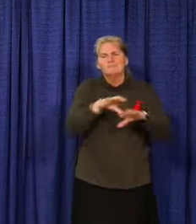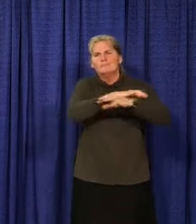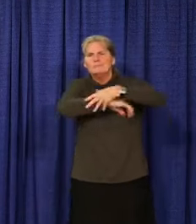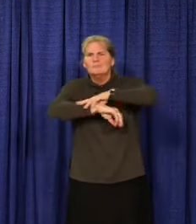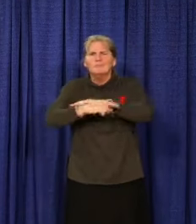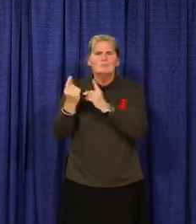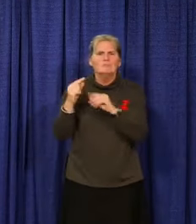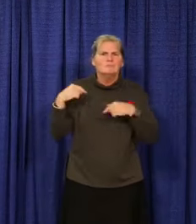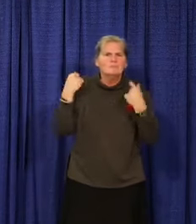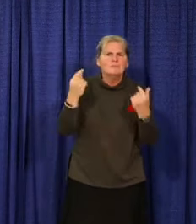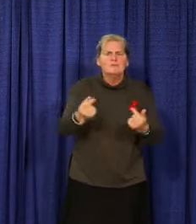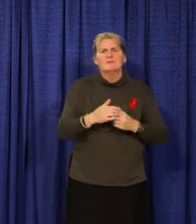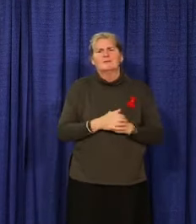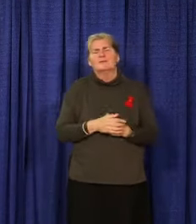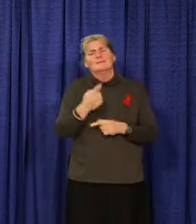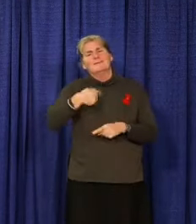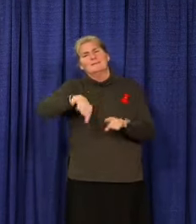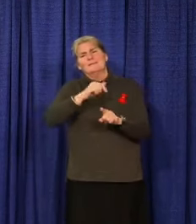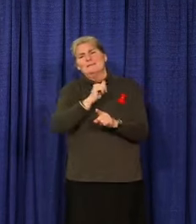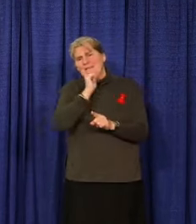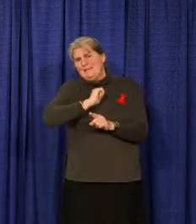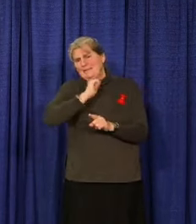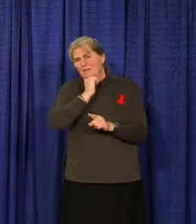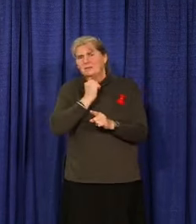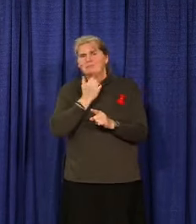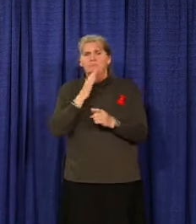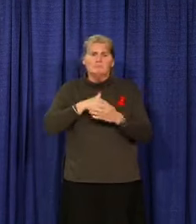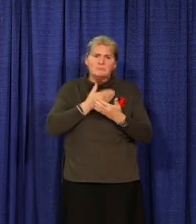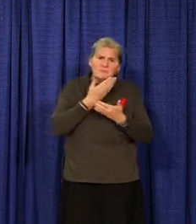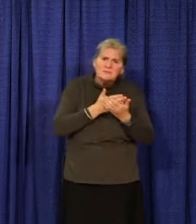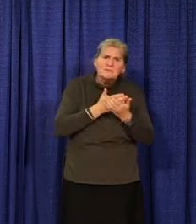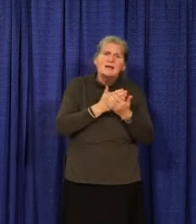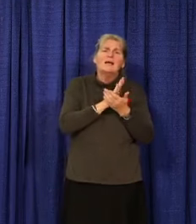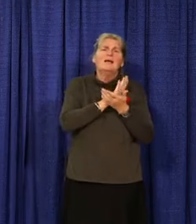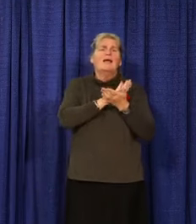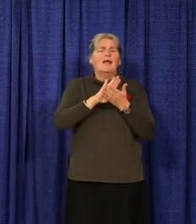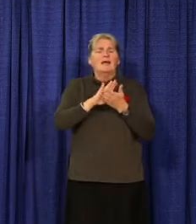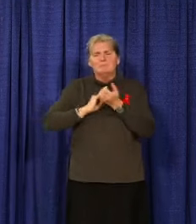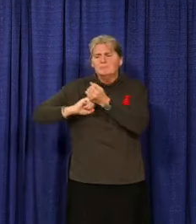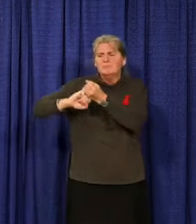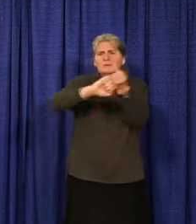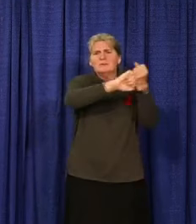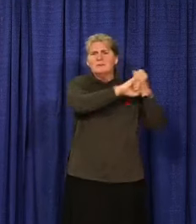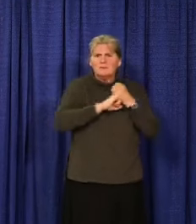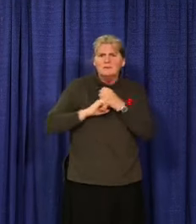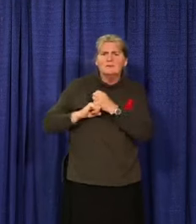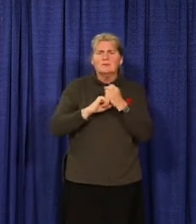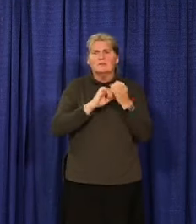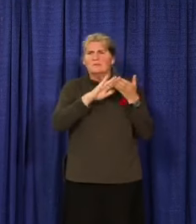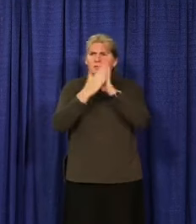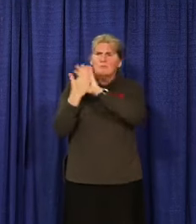their hard work. It takes patience, kindness, and mutual support to come together